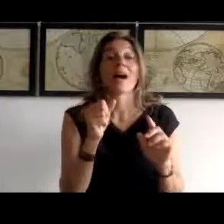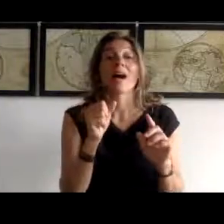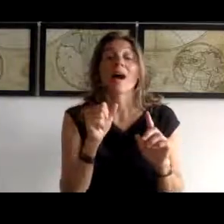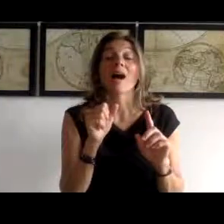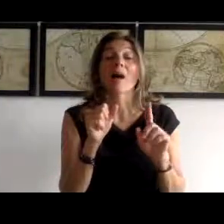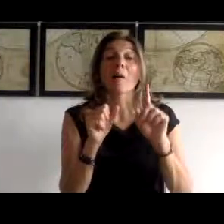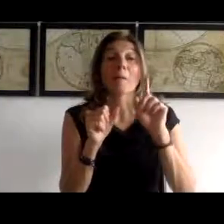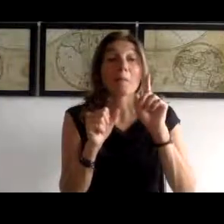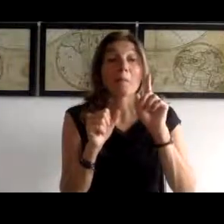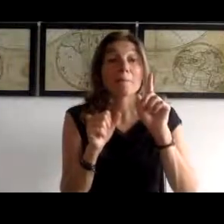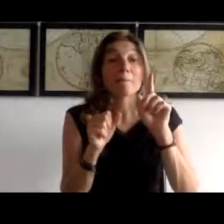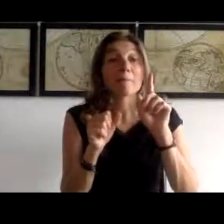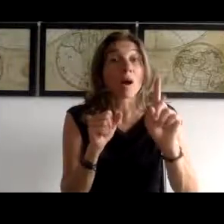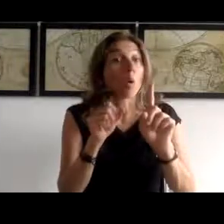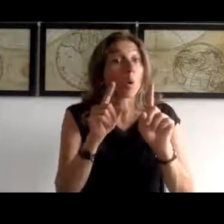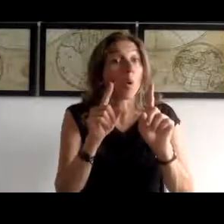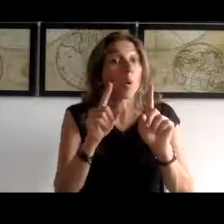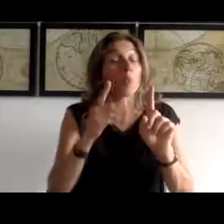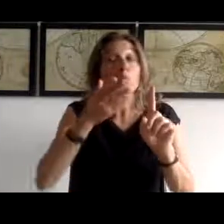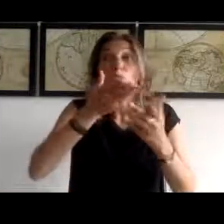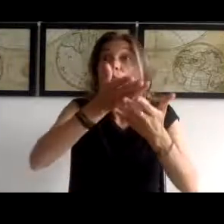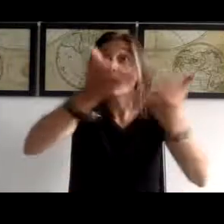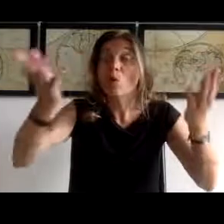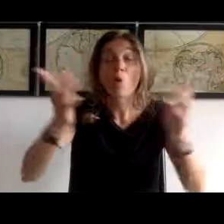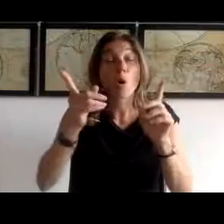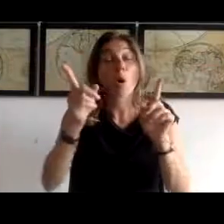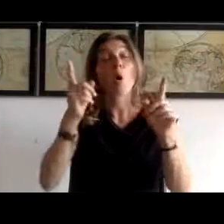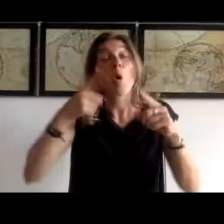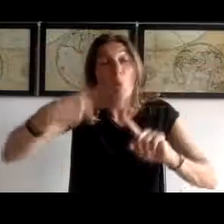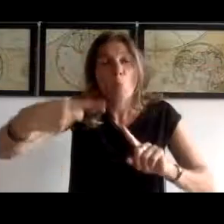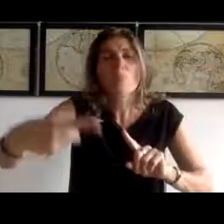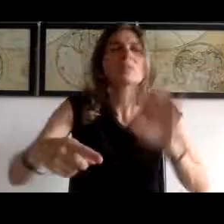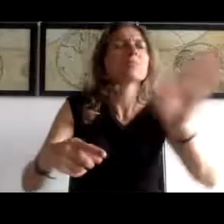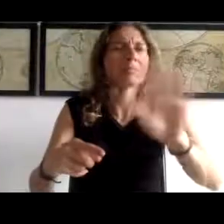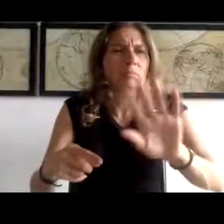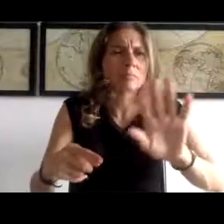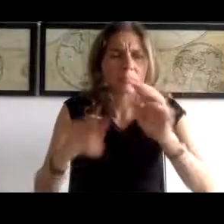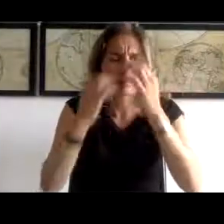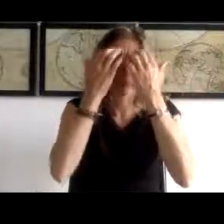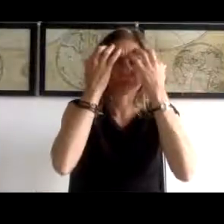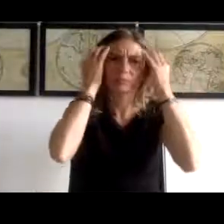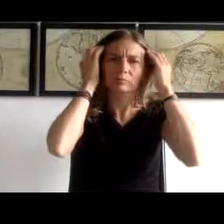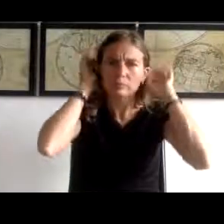maybe breaking the ice, to participate and really discuss and learn